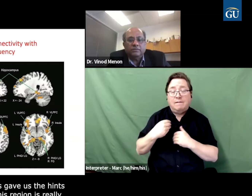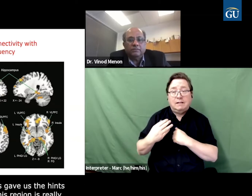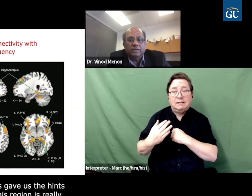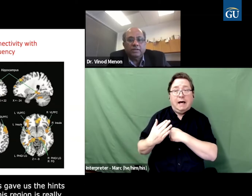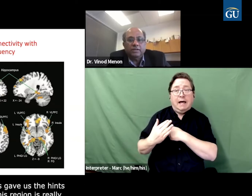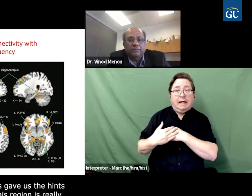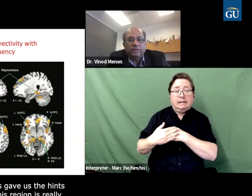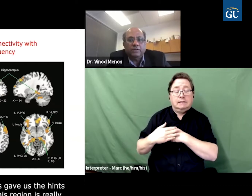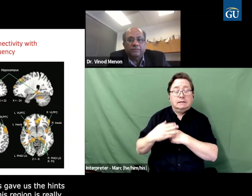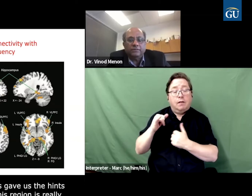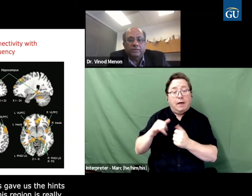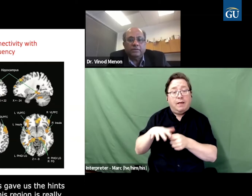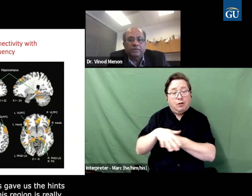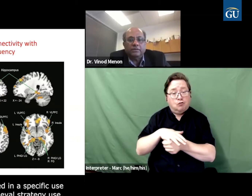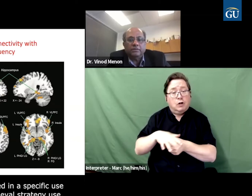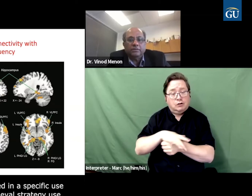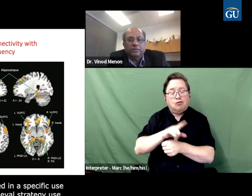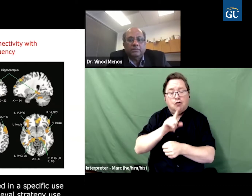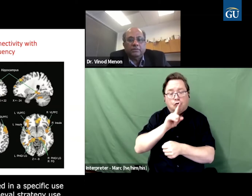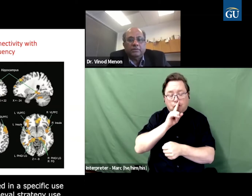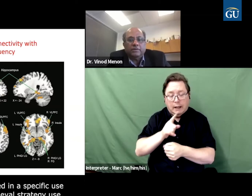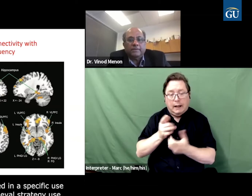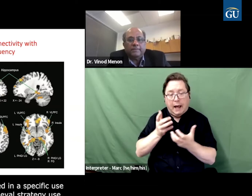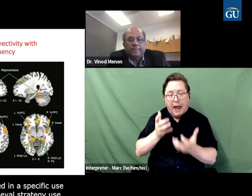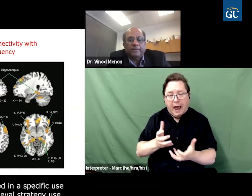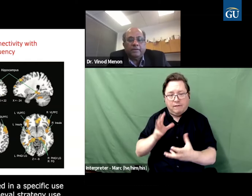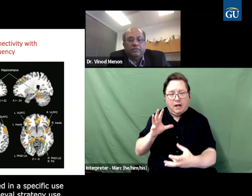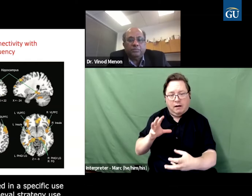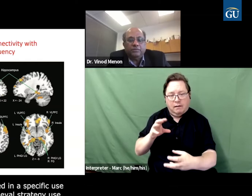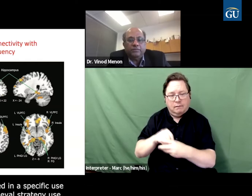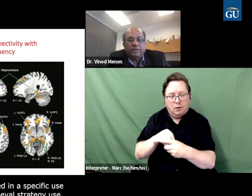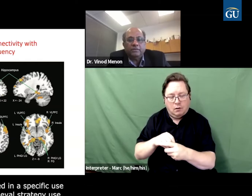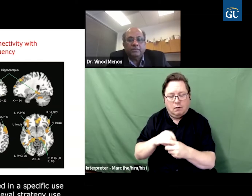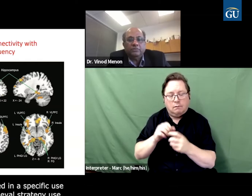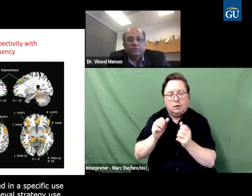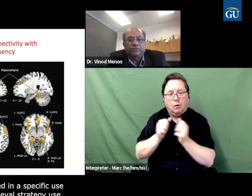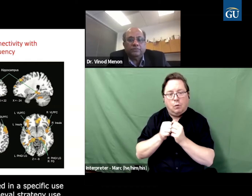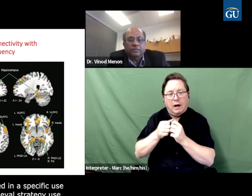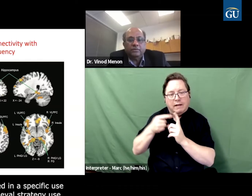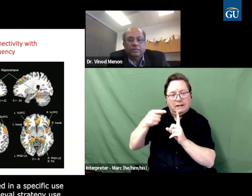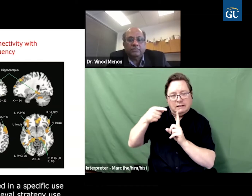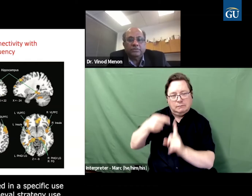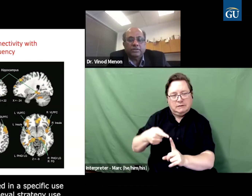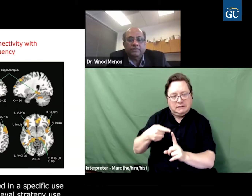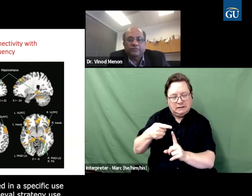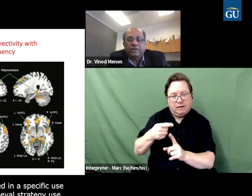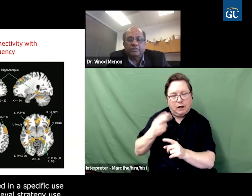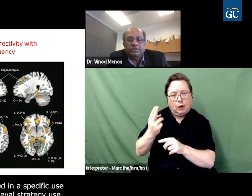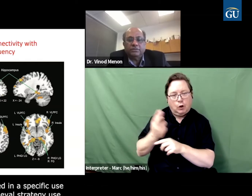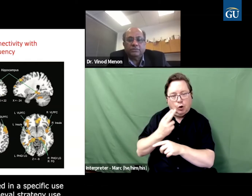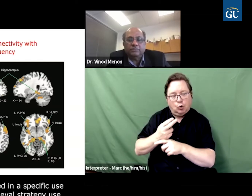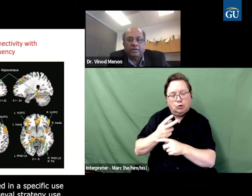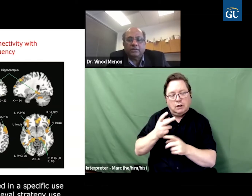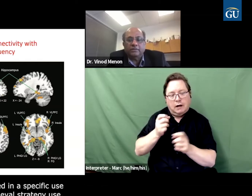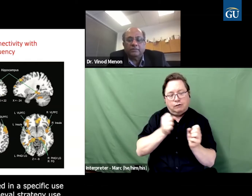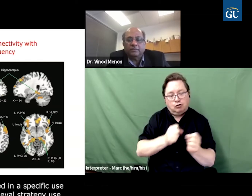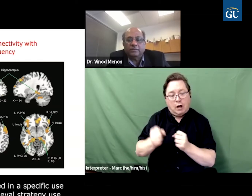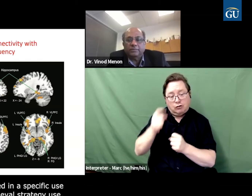region is really involved in